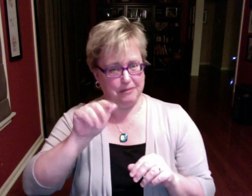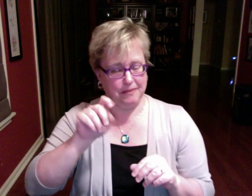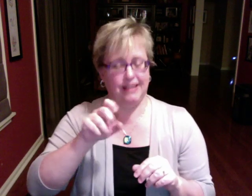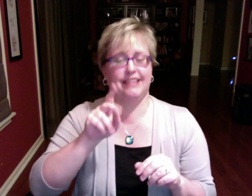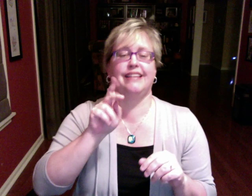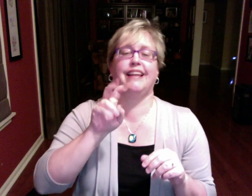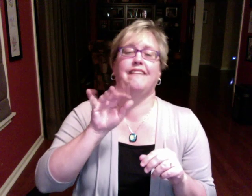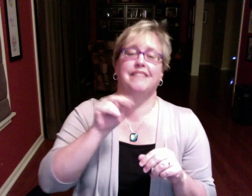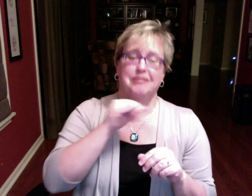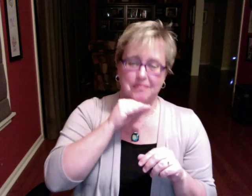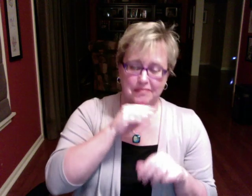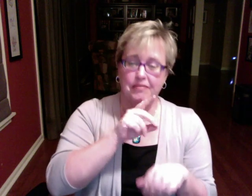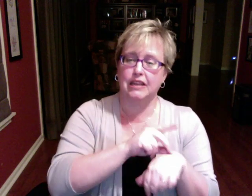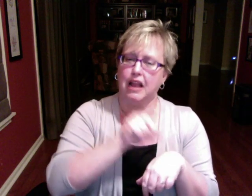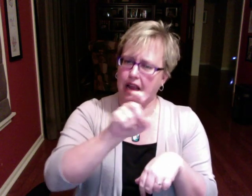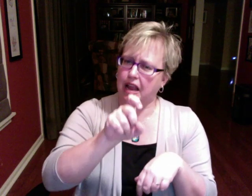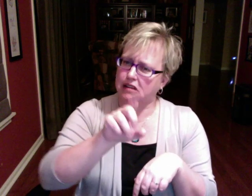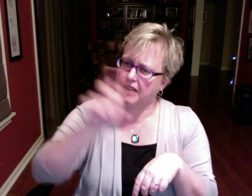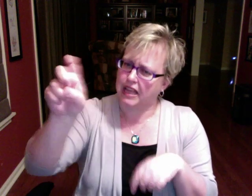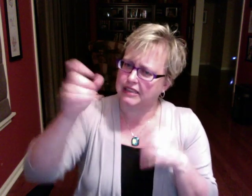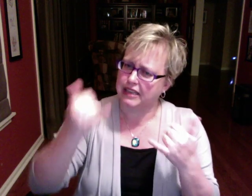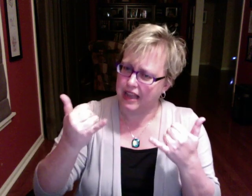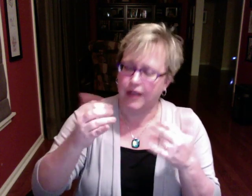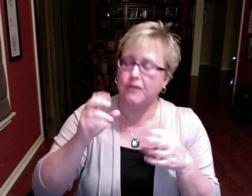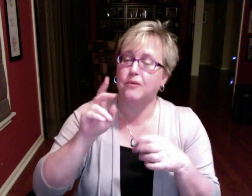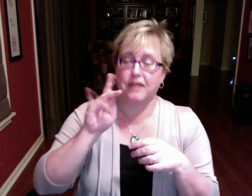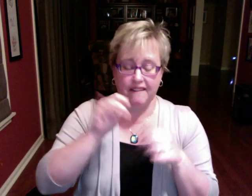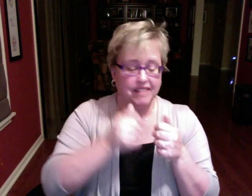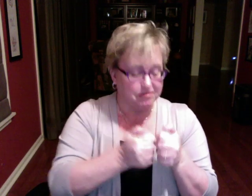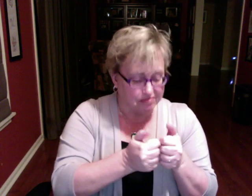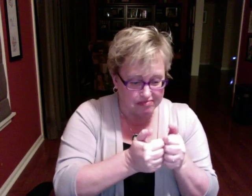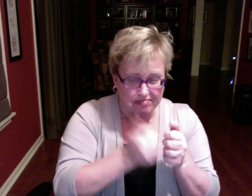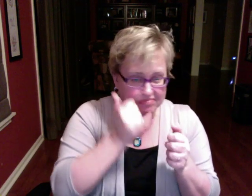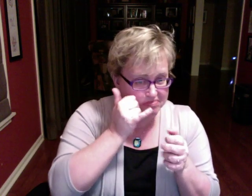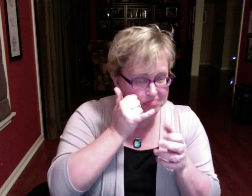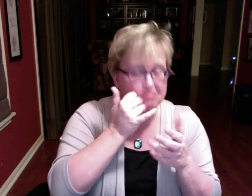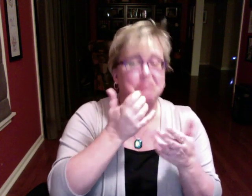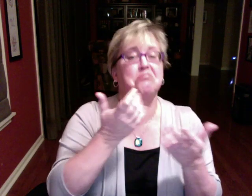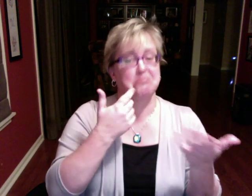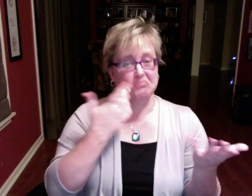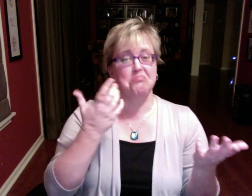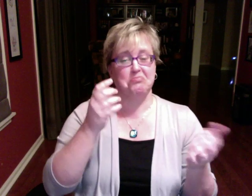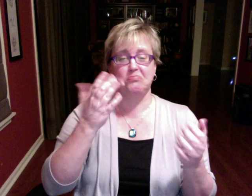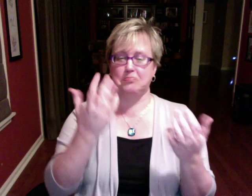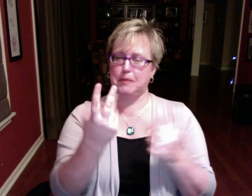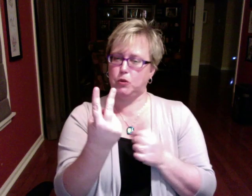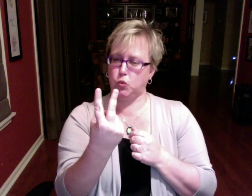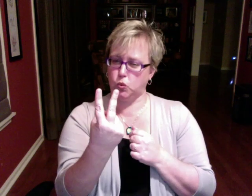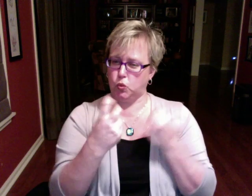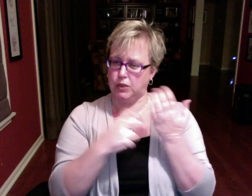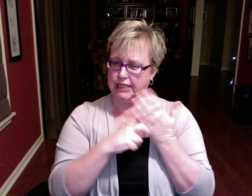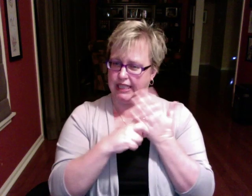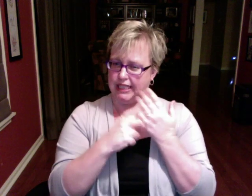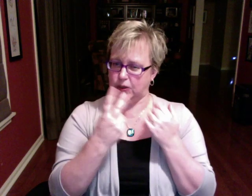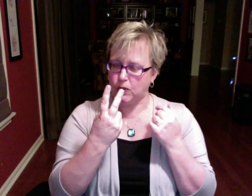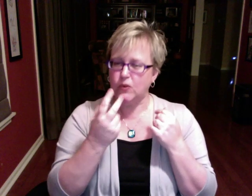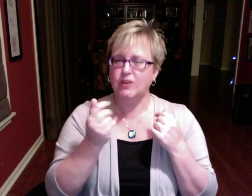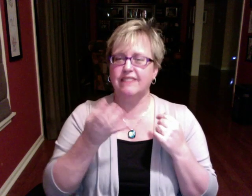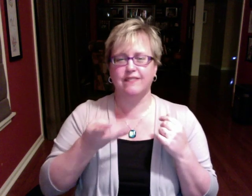Kevin laughed and started texting and making calls. He said could get maybe 2 tickets.